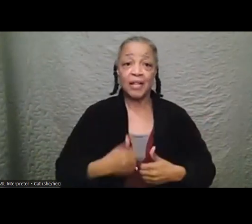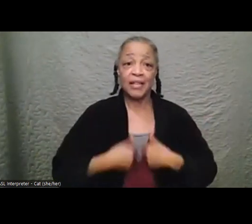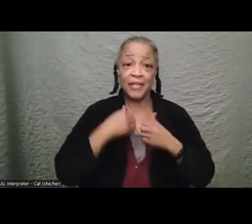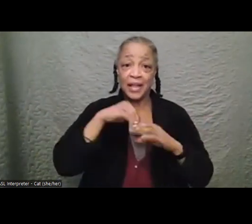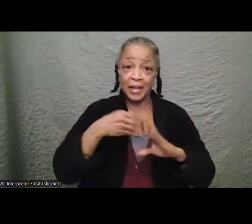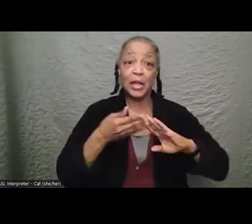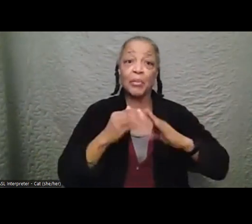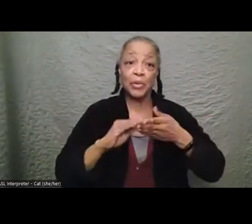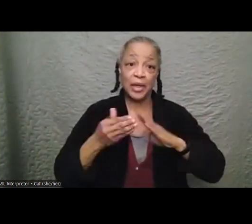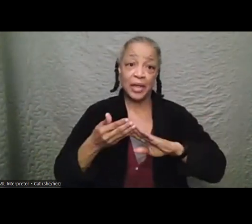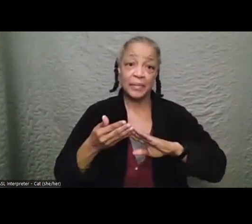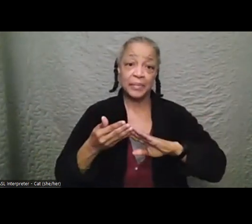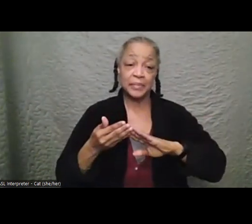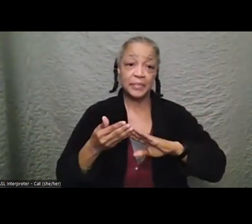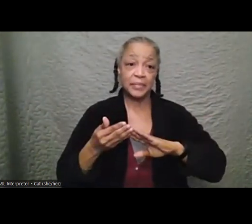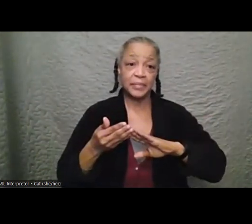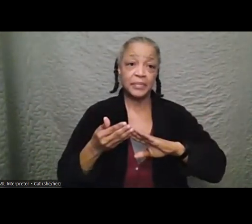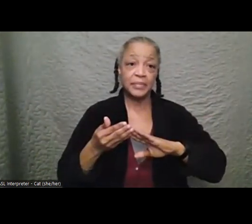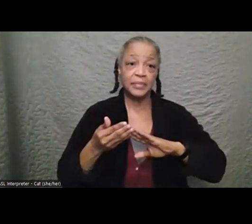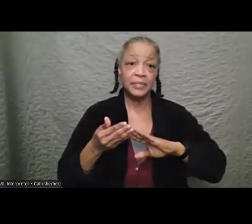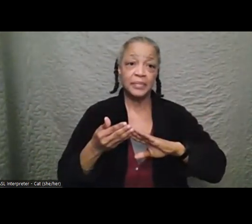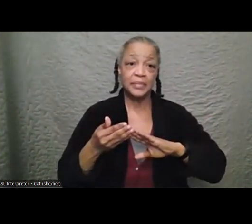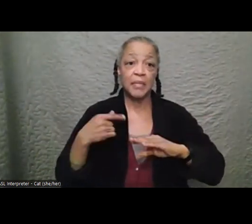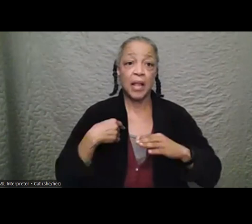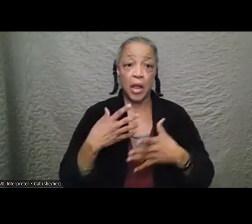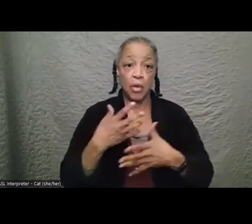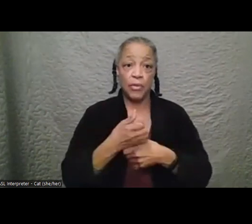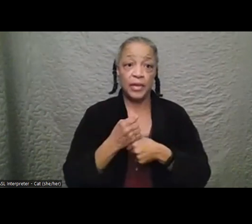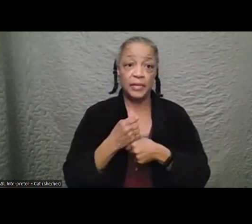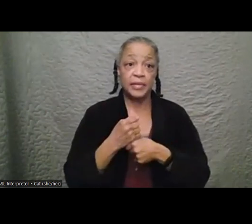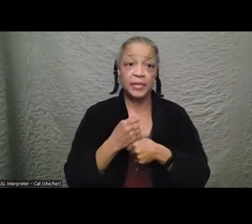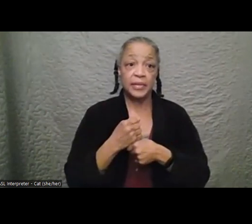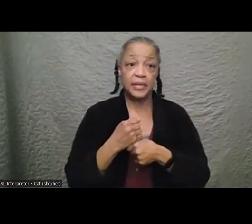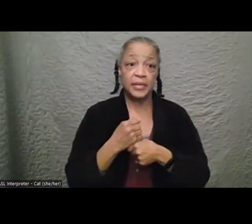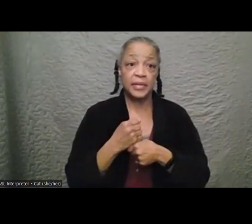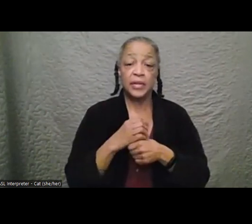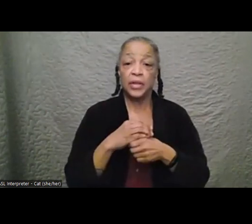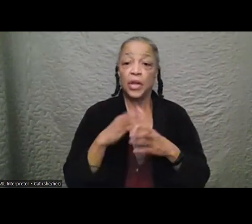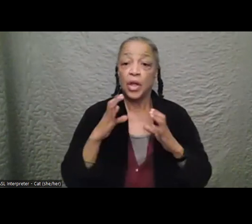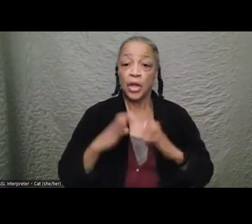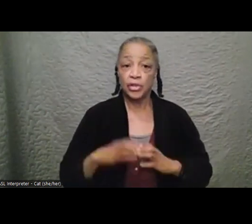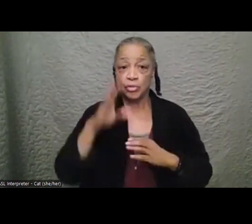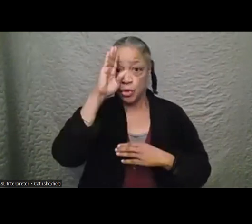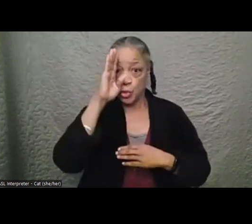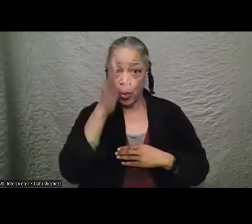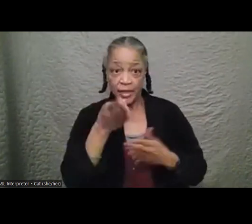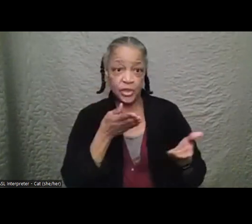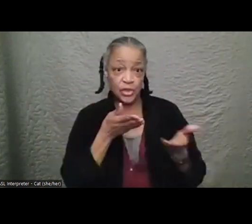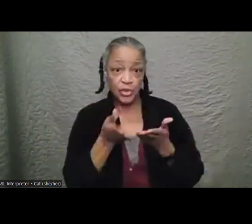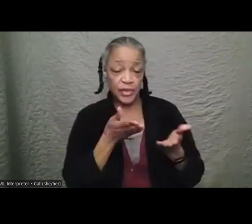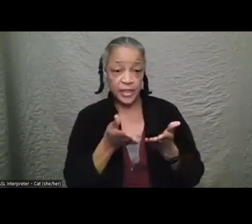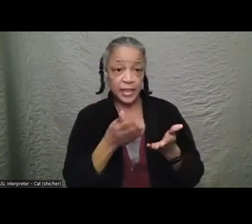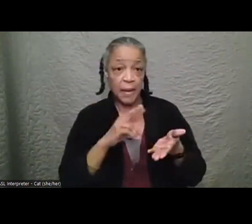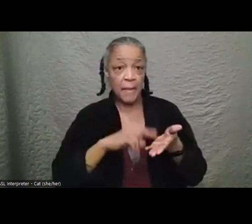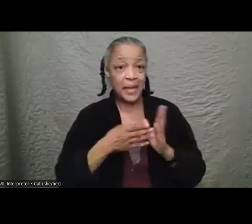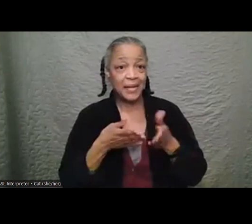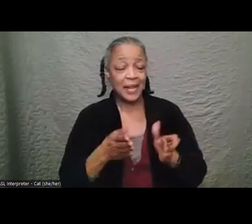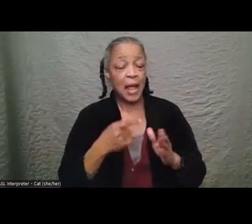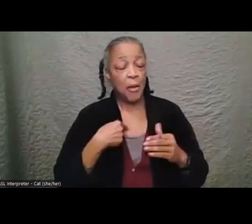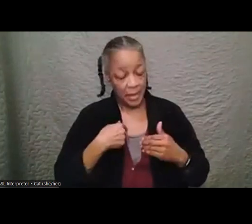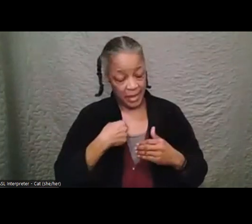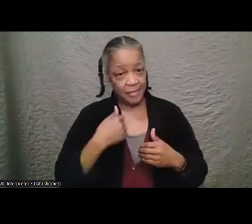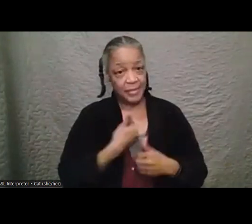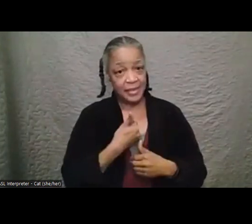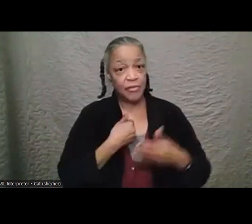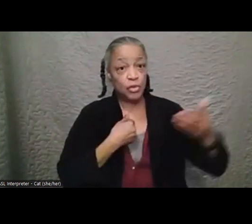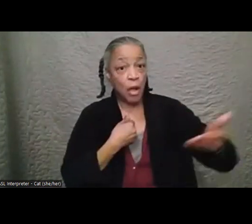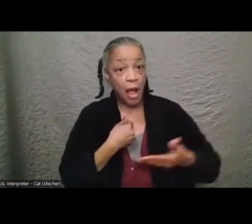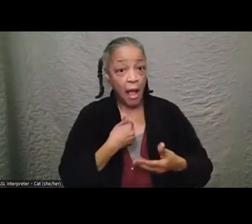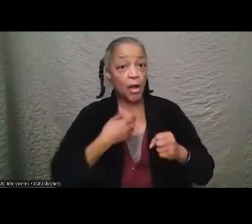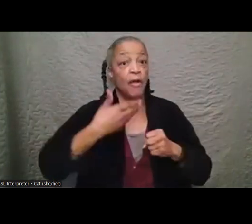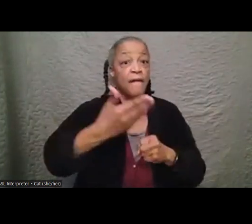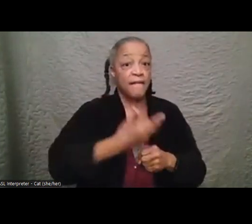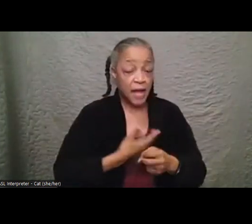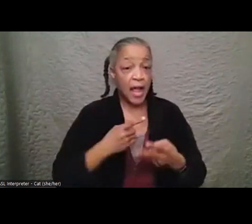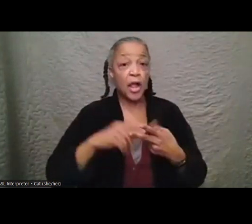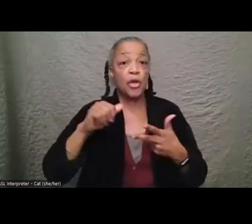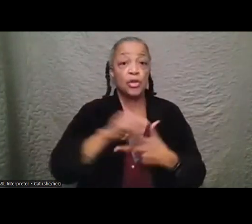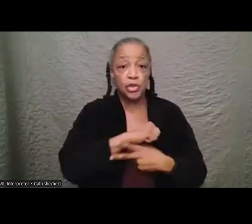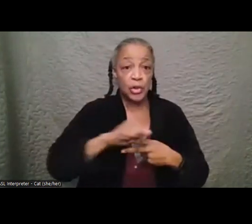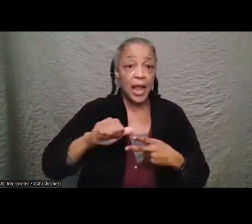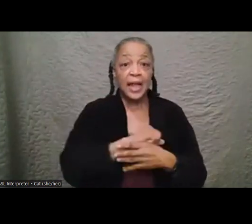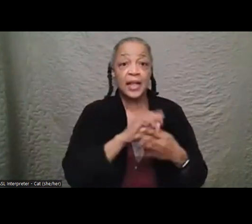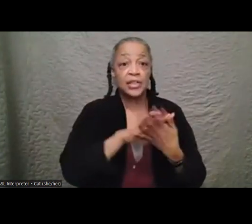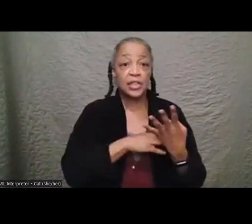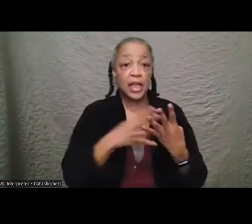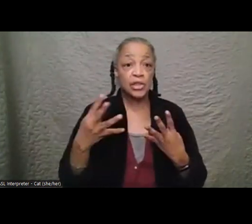I receive consumer direct services which allows me to hire , fire, training and schedule - -. I